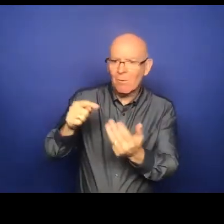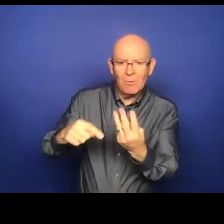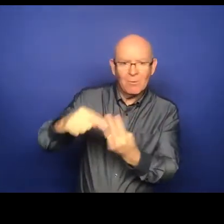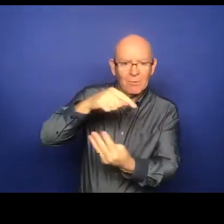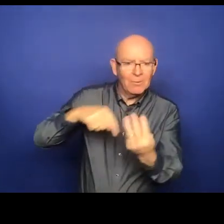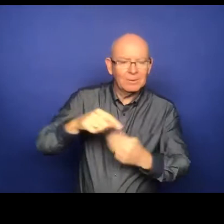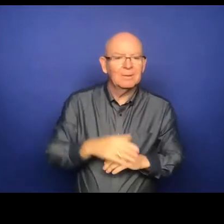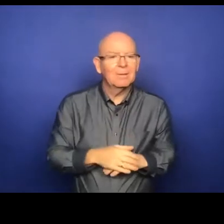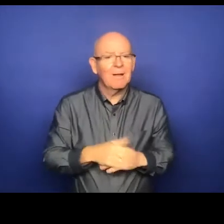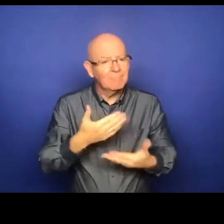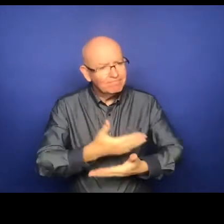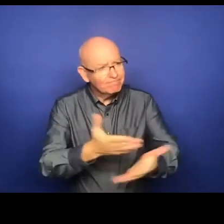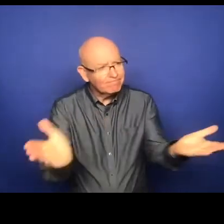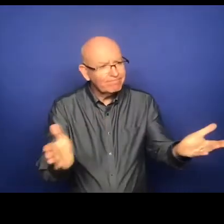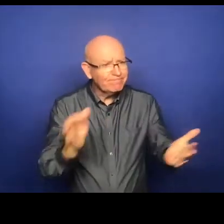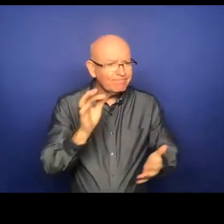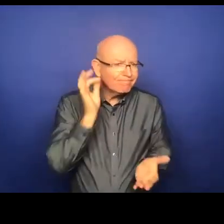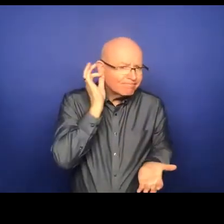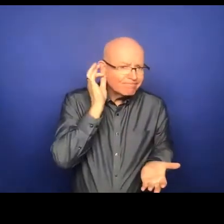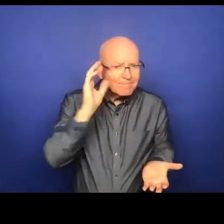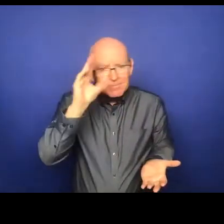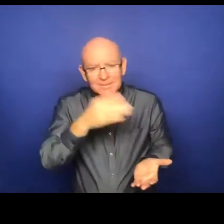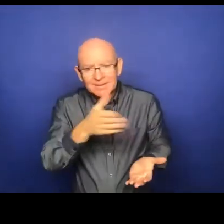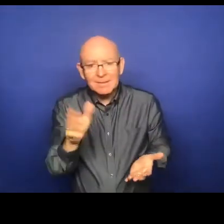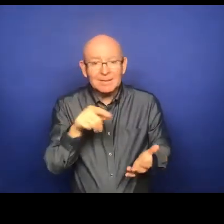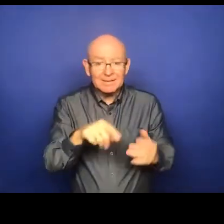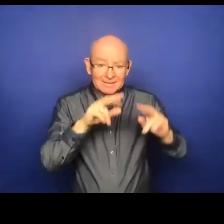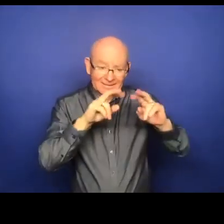persons with disabilities was only given the due importance in the